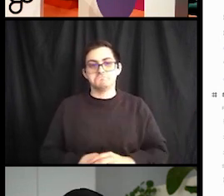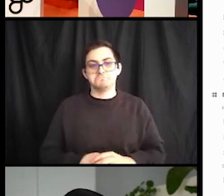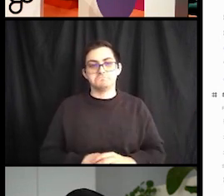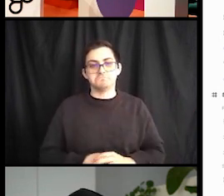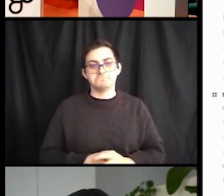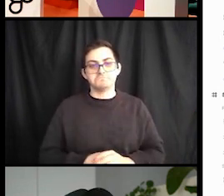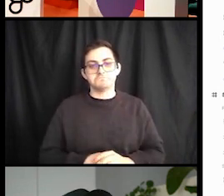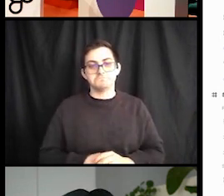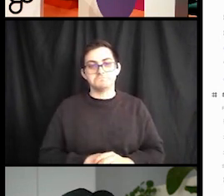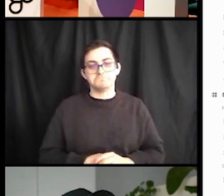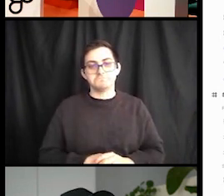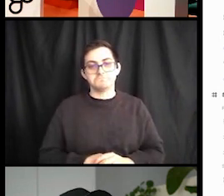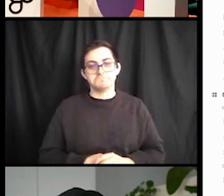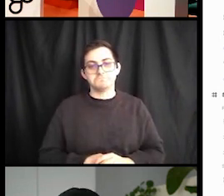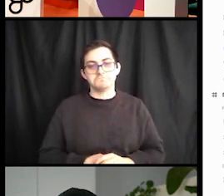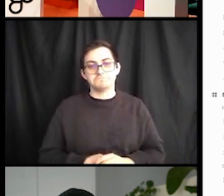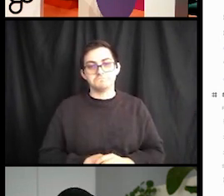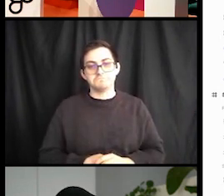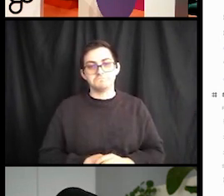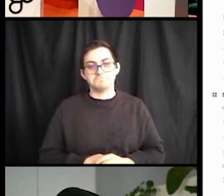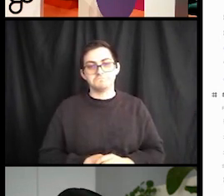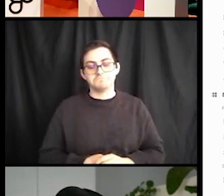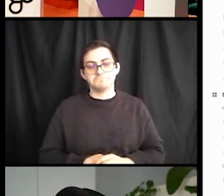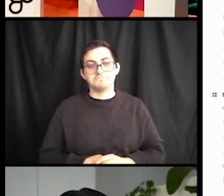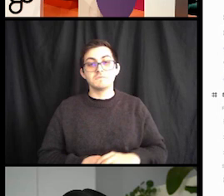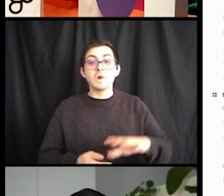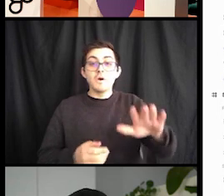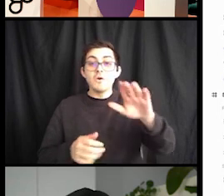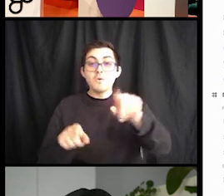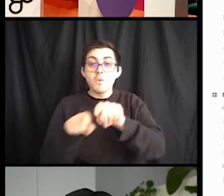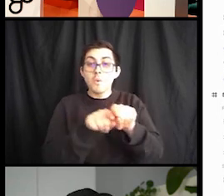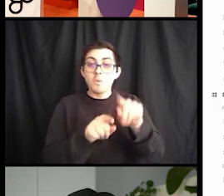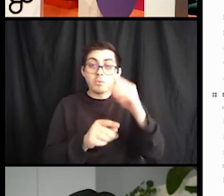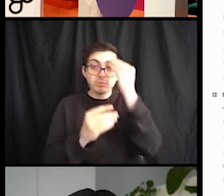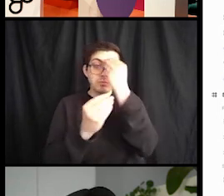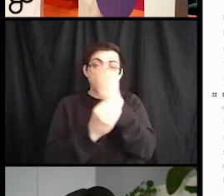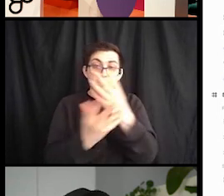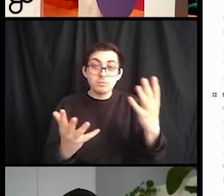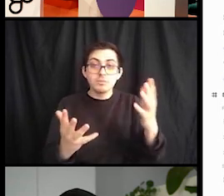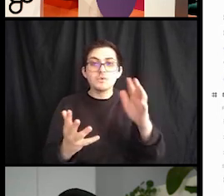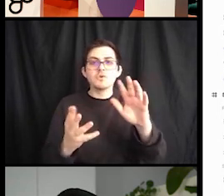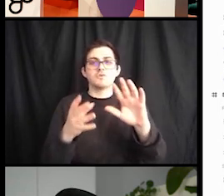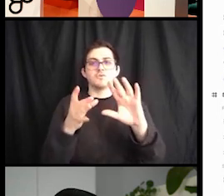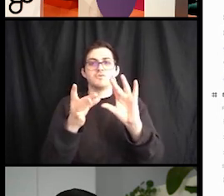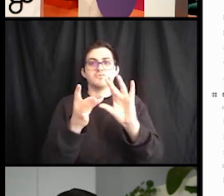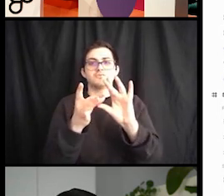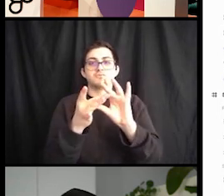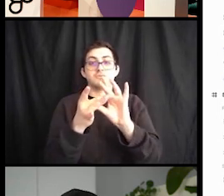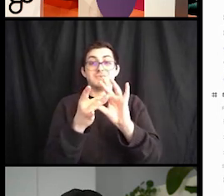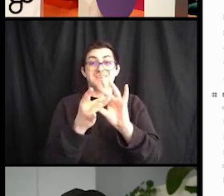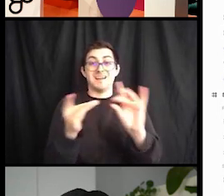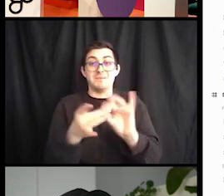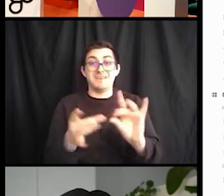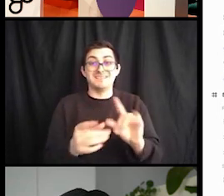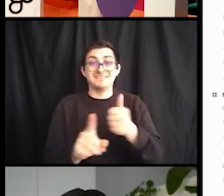and the comments kind of collecting in the main file. It can kind of be separated based on what you're exploring per branch, which is pretty cool.